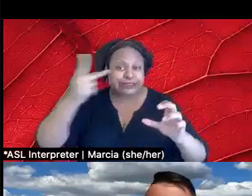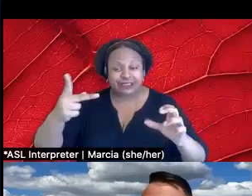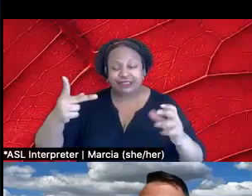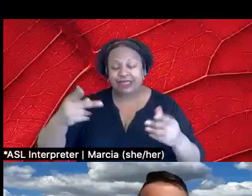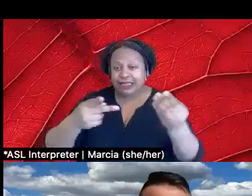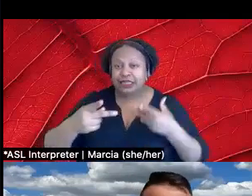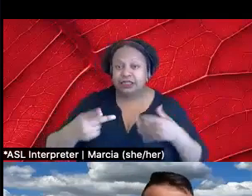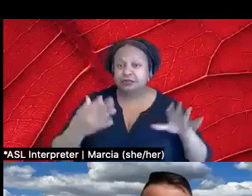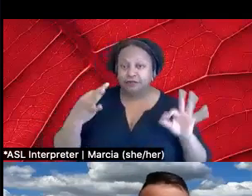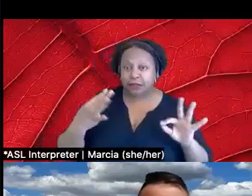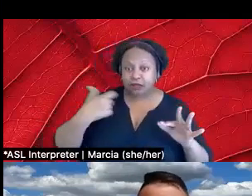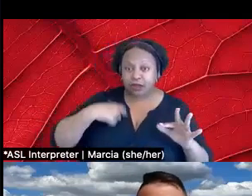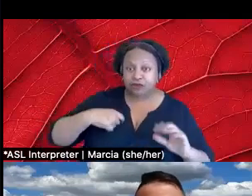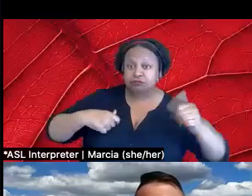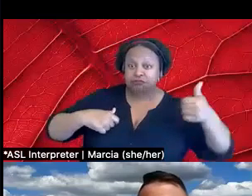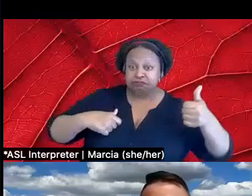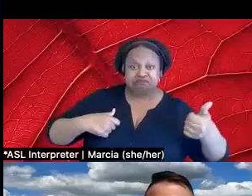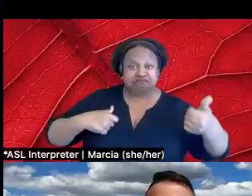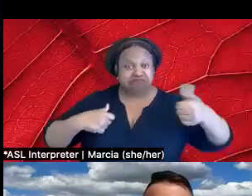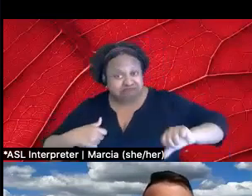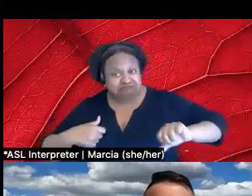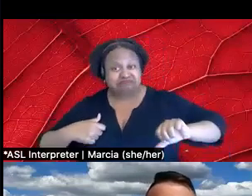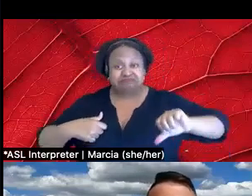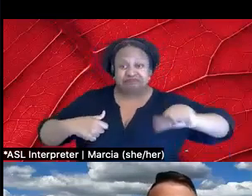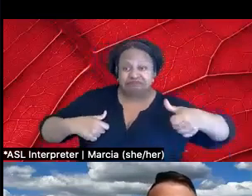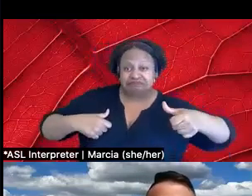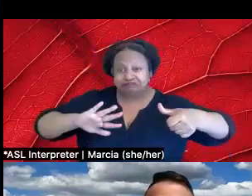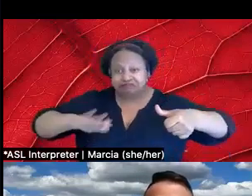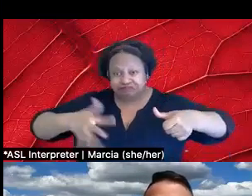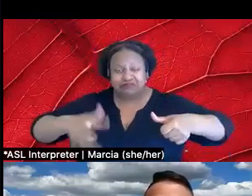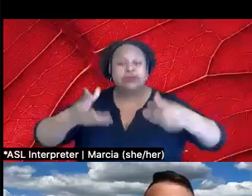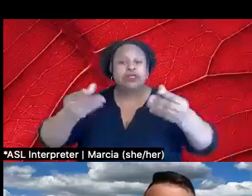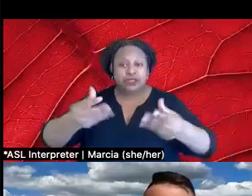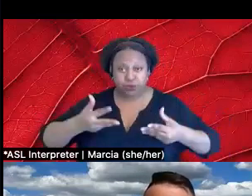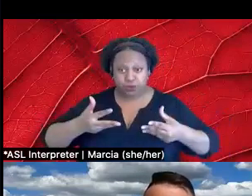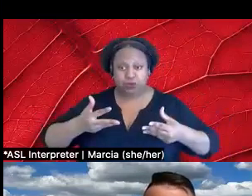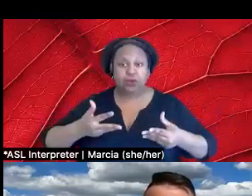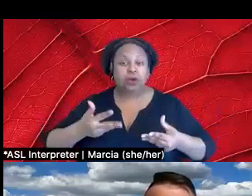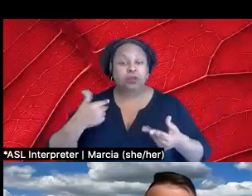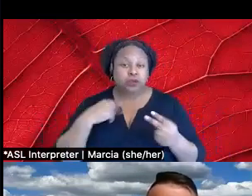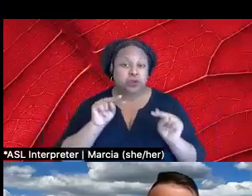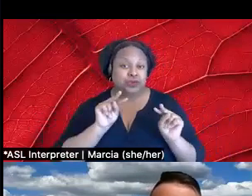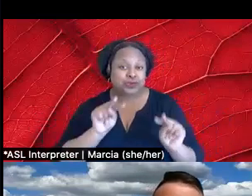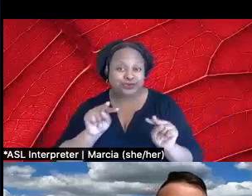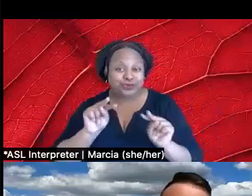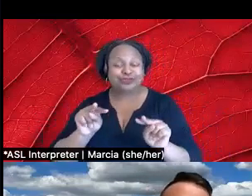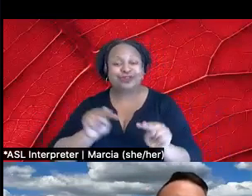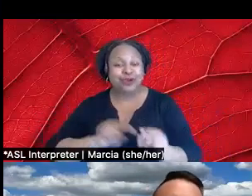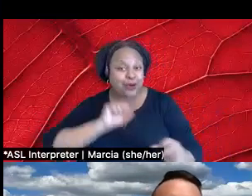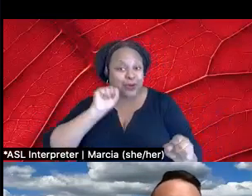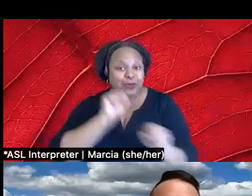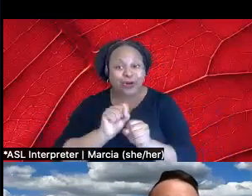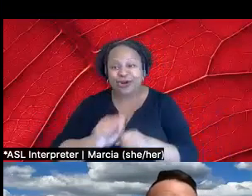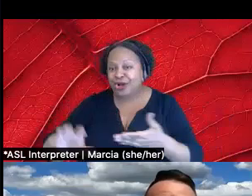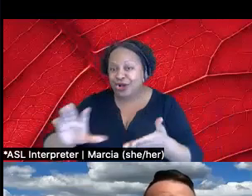What was bad and what was anything in between? We look forward to working, learning and collaborating with you all soon.